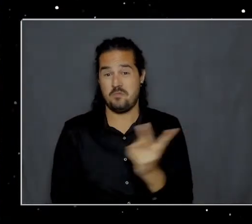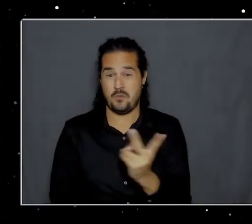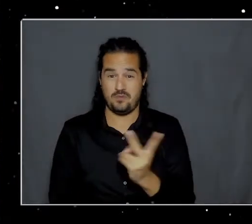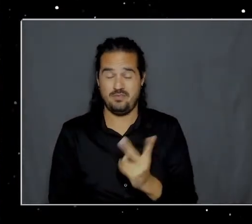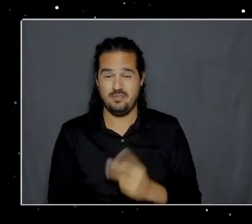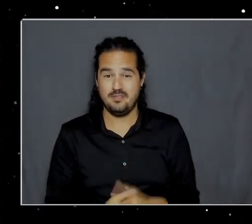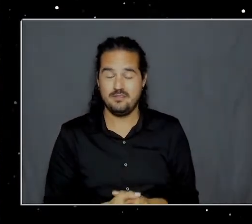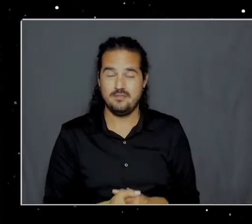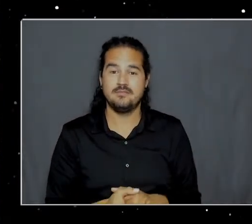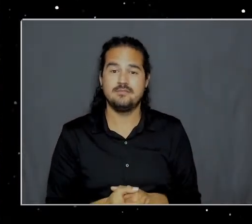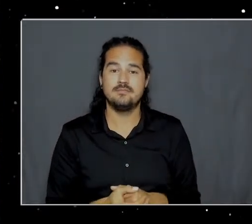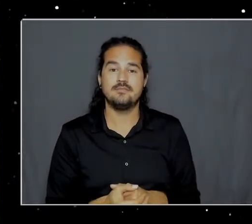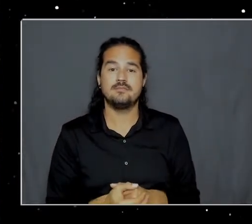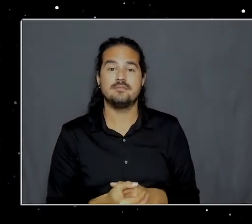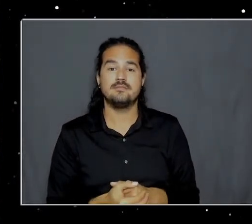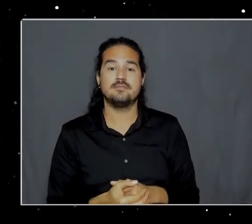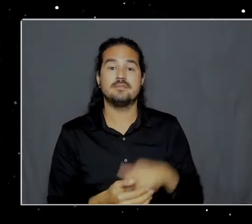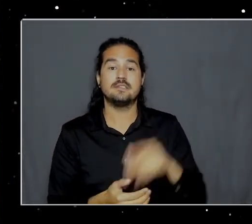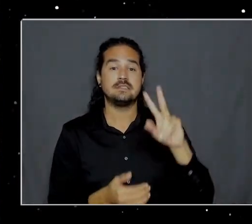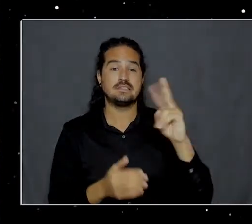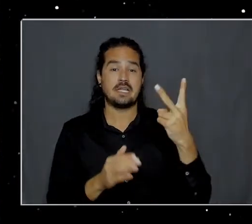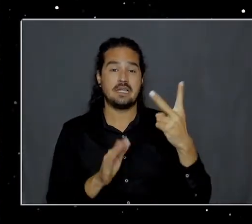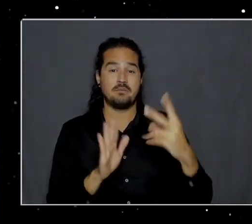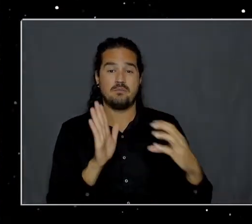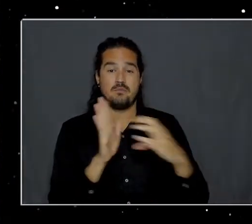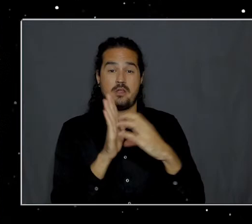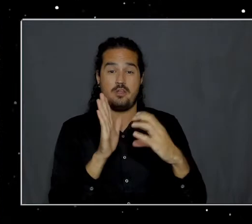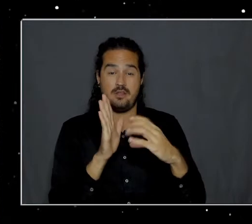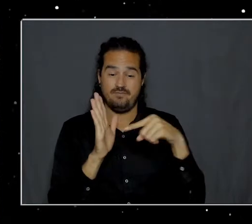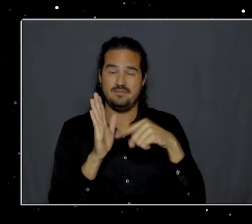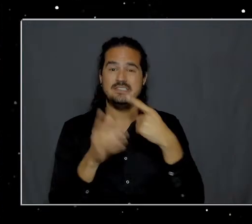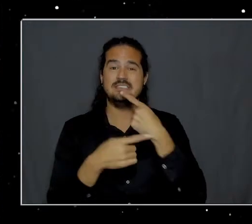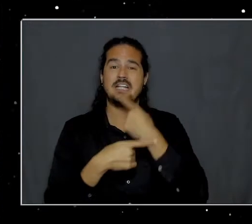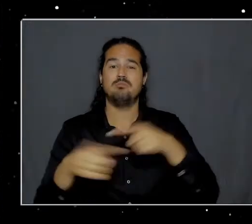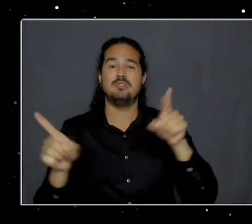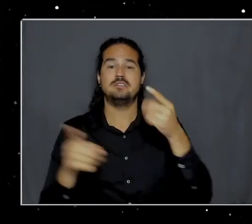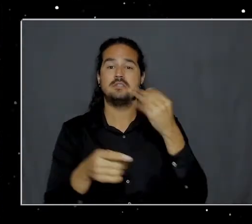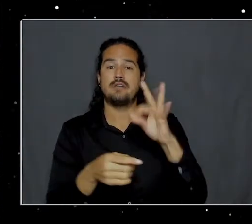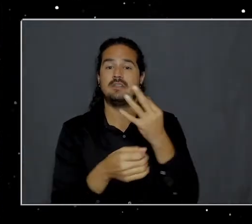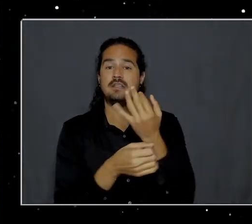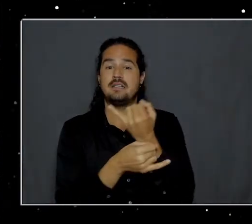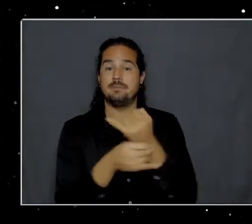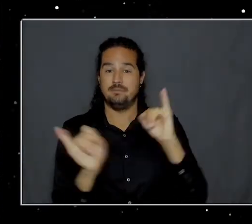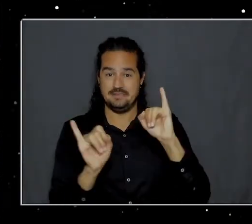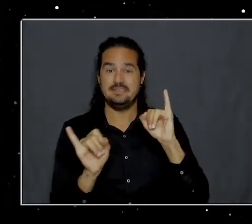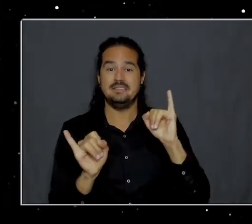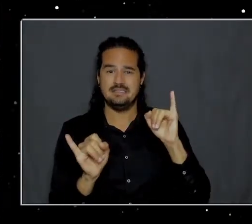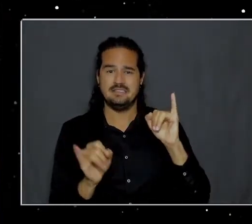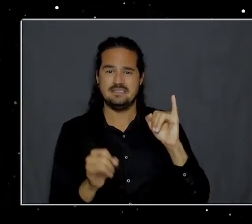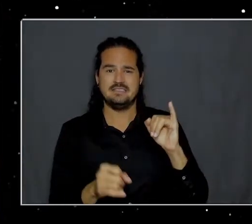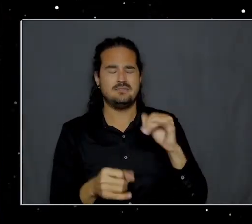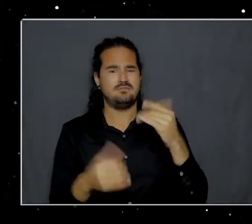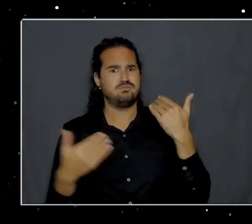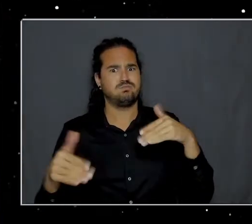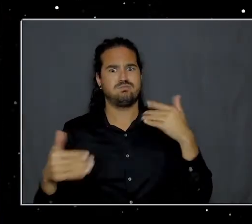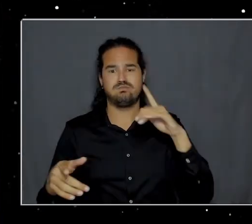THE SECOND VERSE, SECOND